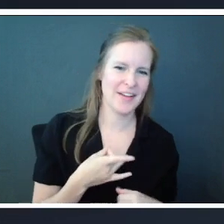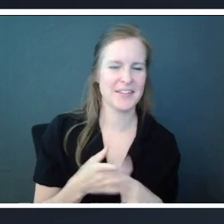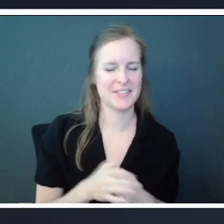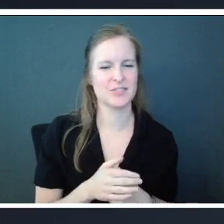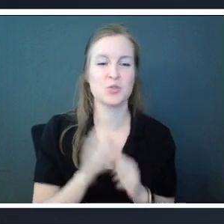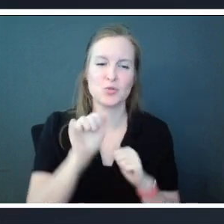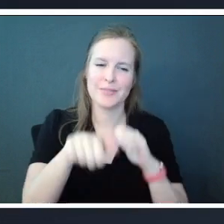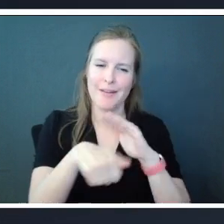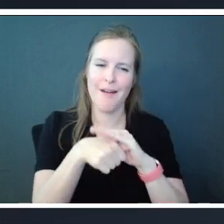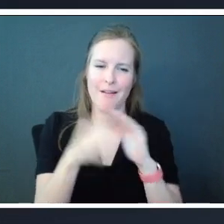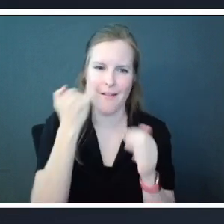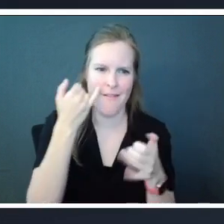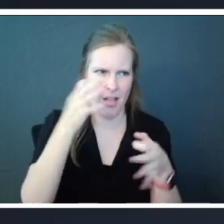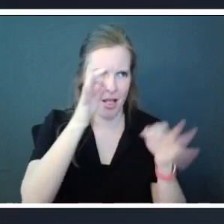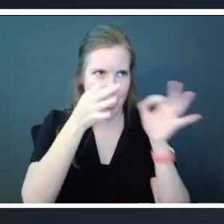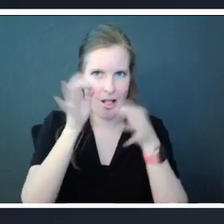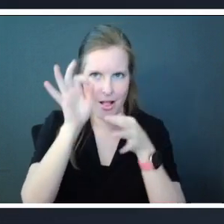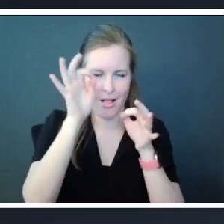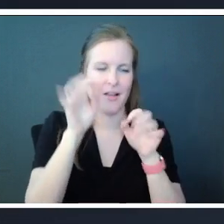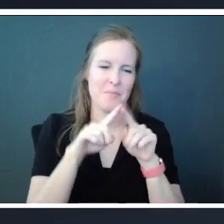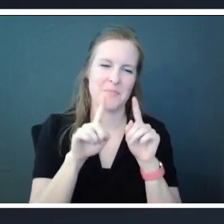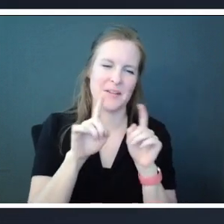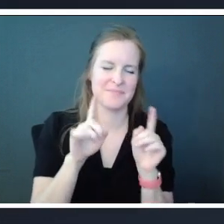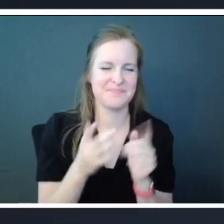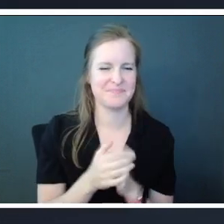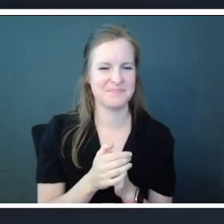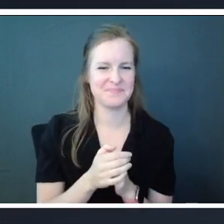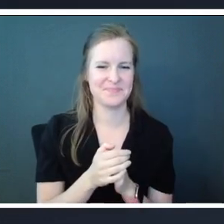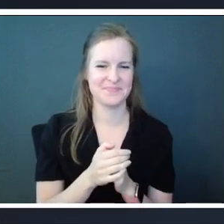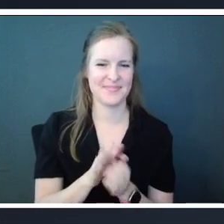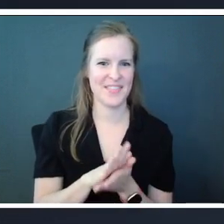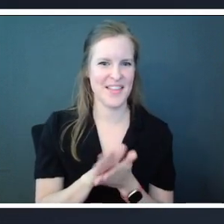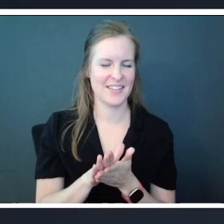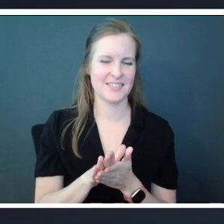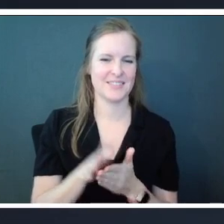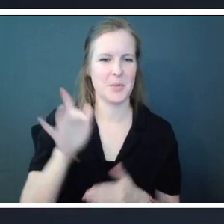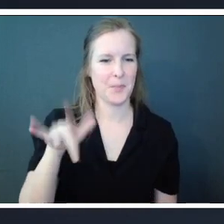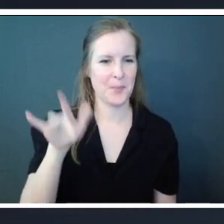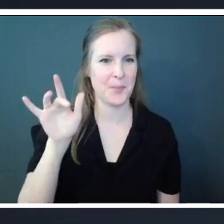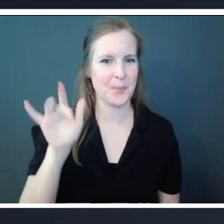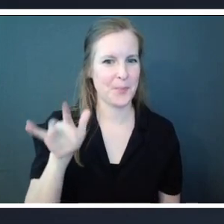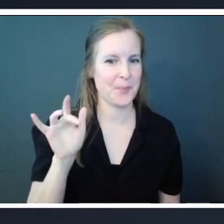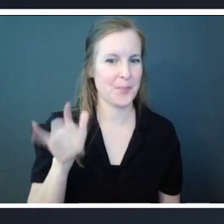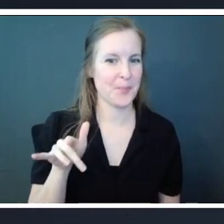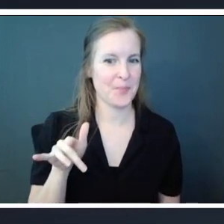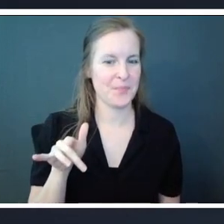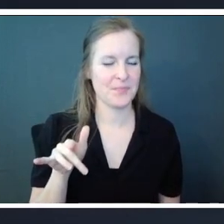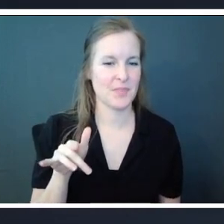So, you can do three more clicks so students think about things globally. Thinking about endangered